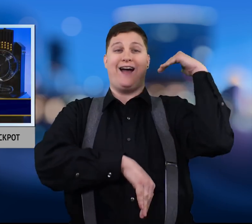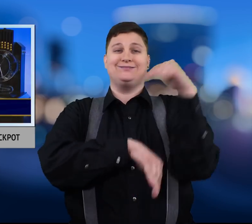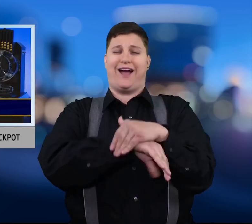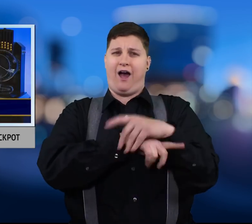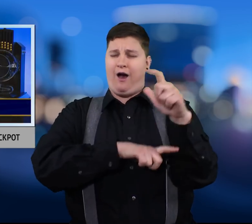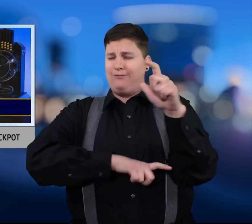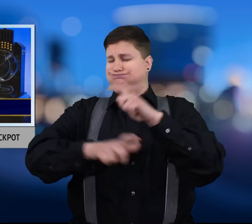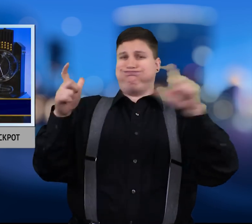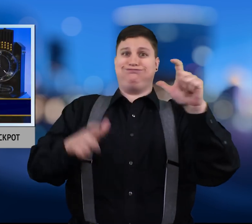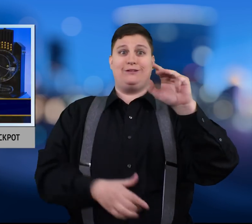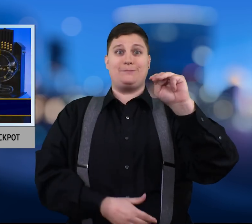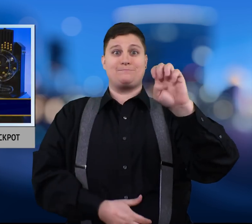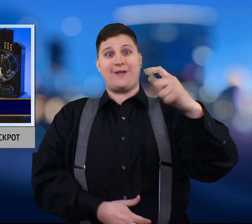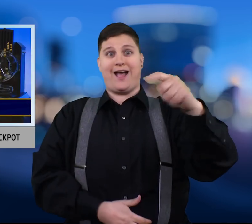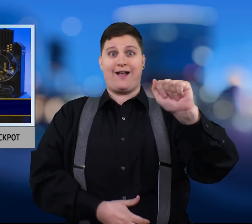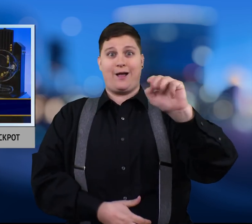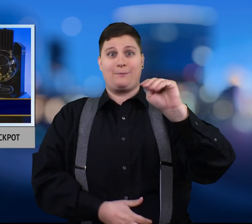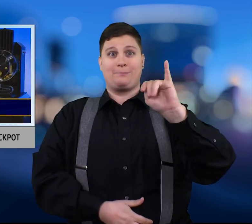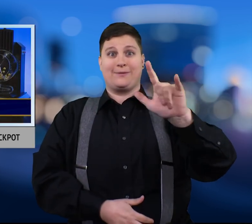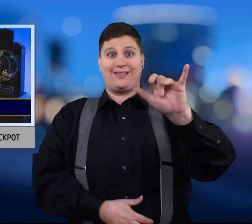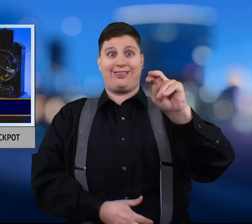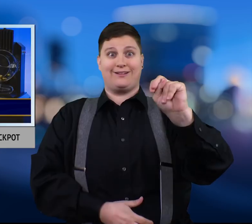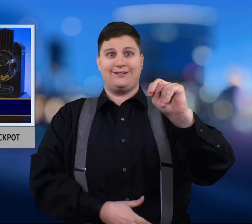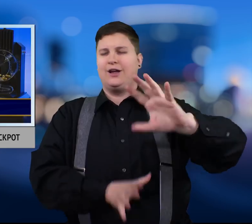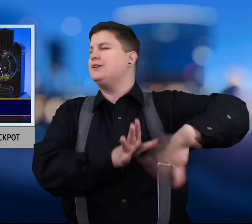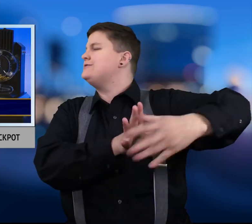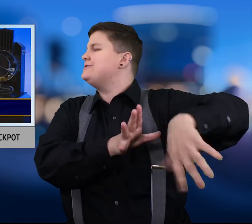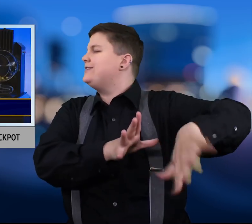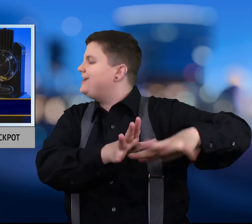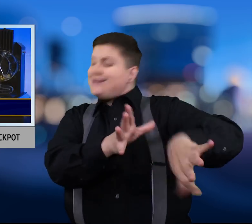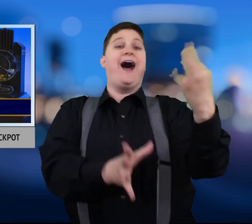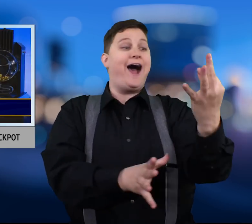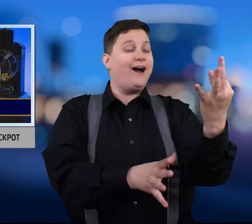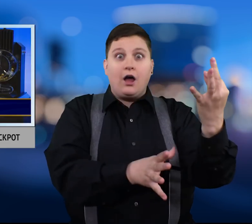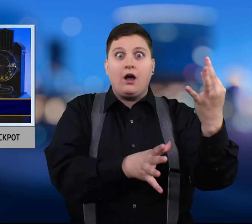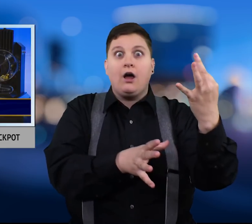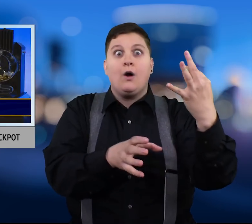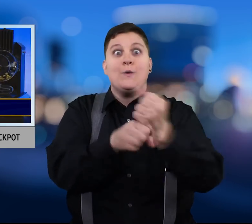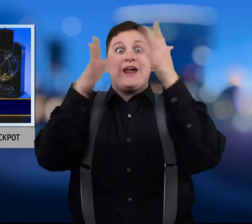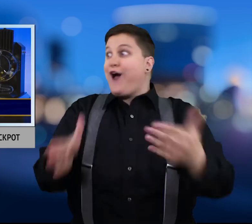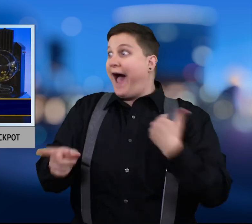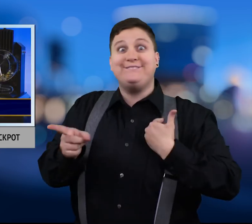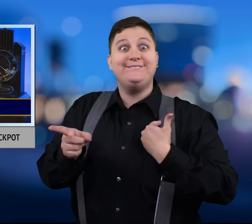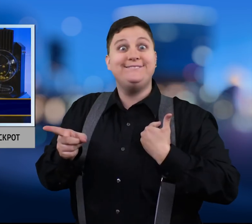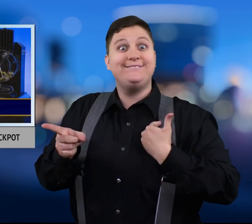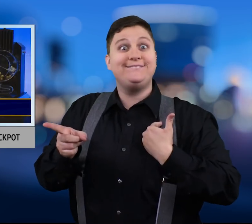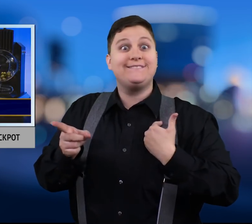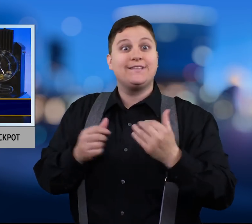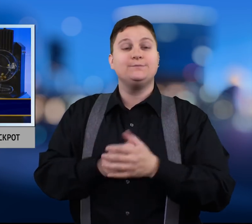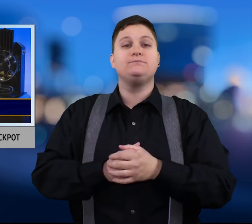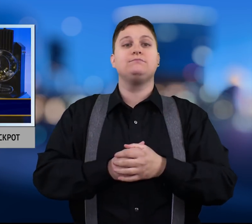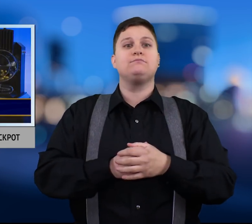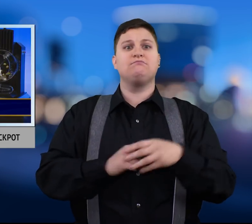There was one winner of the massive Mega Millions drawing from Friday night.